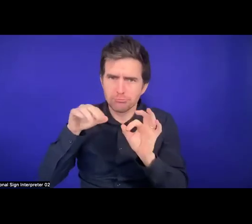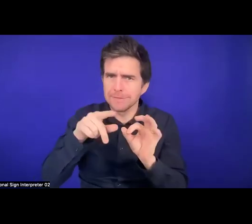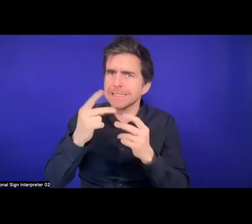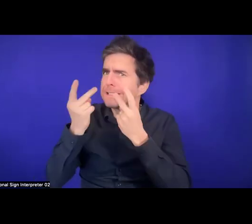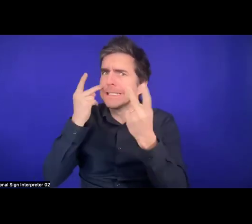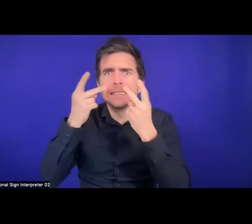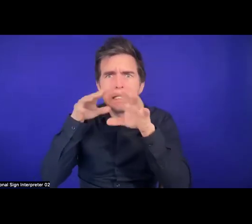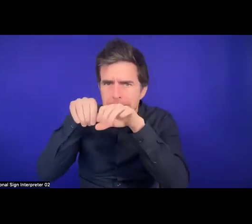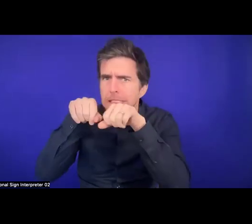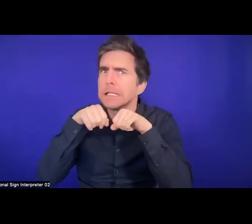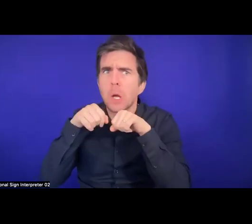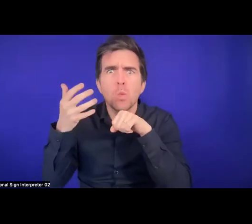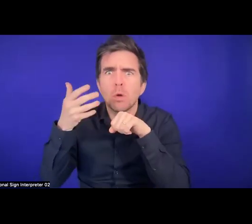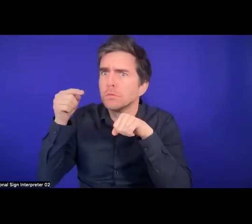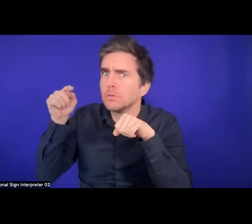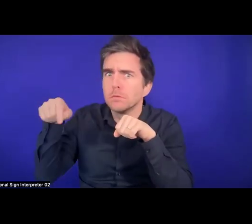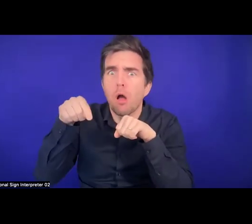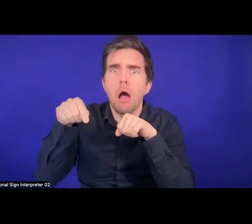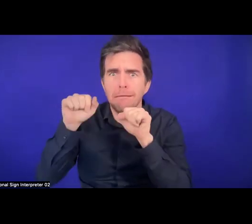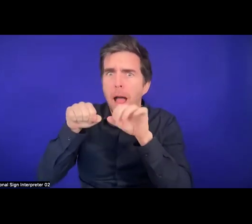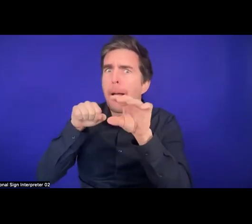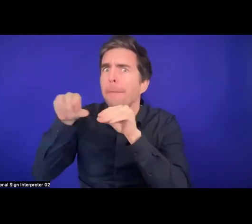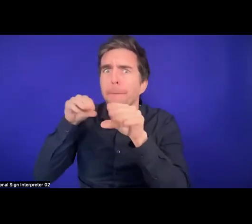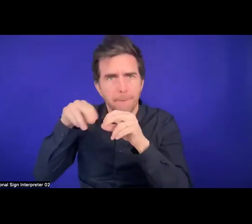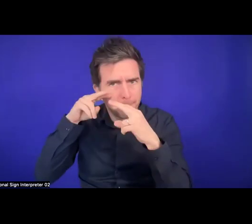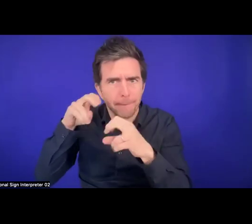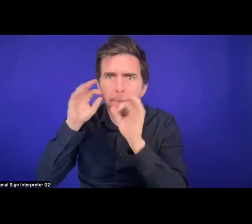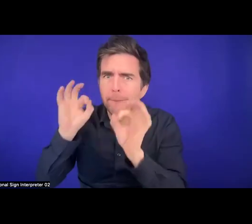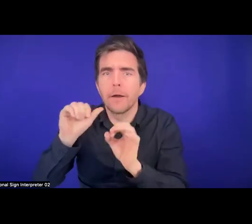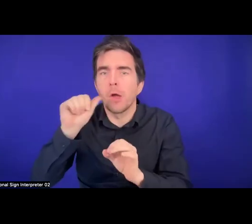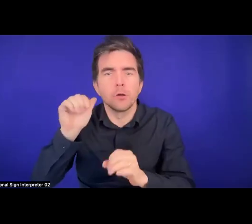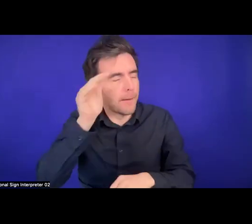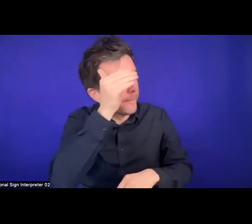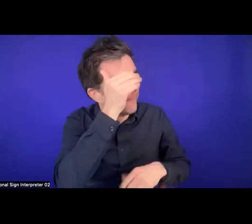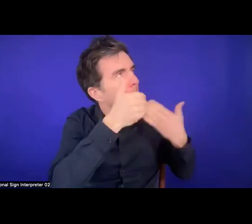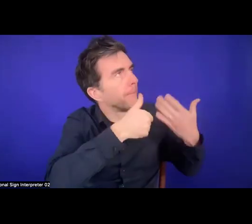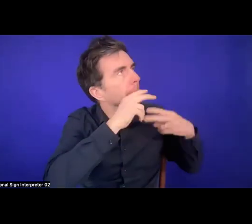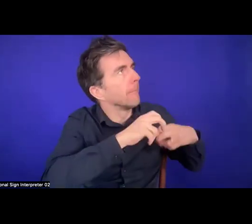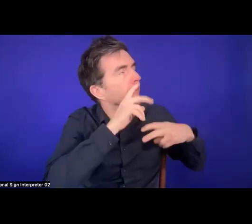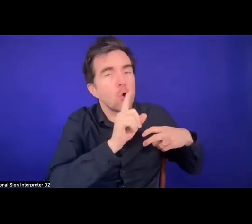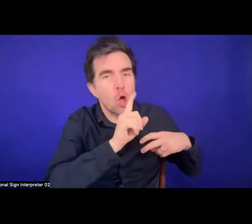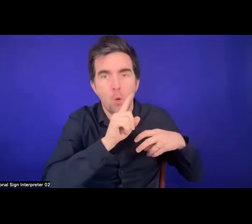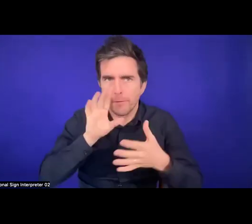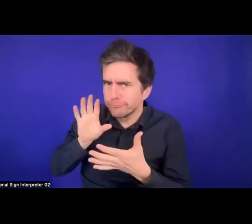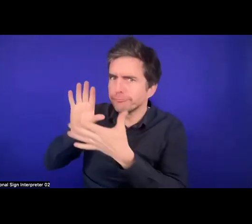PREPARED as I said has some positive conditions in comparison to other post doctoral